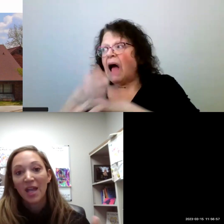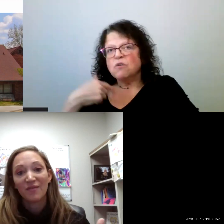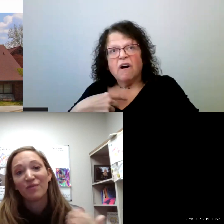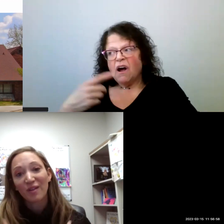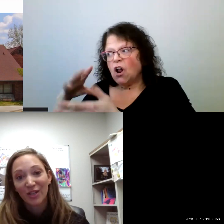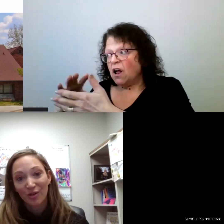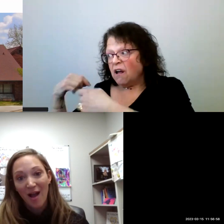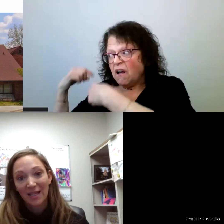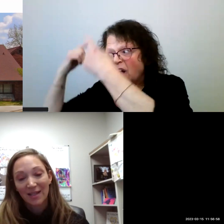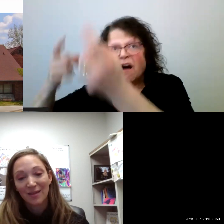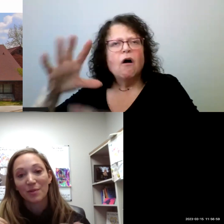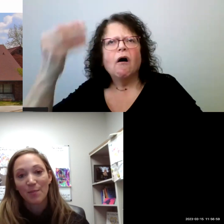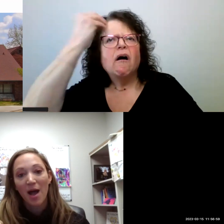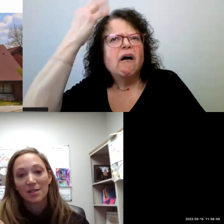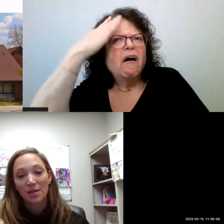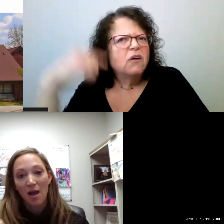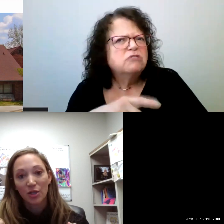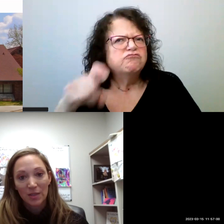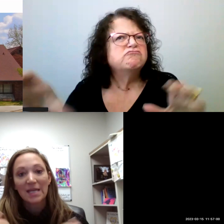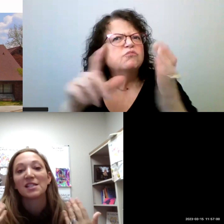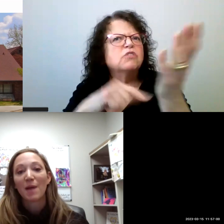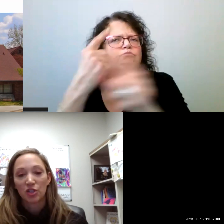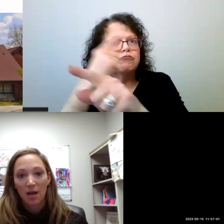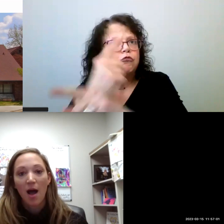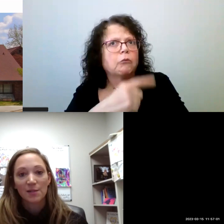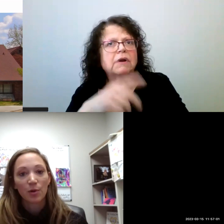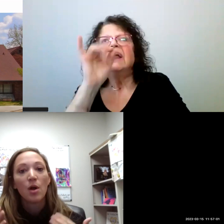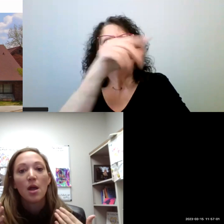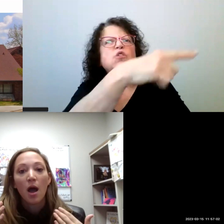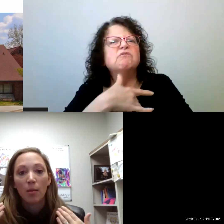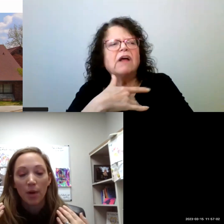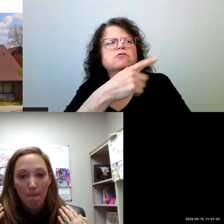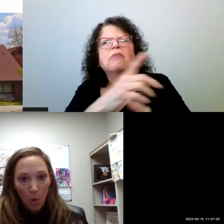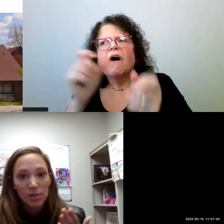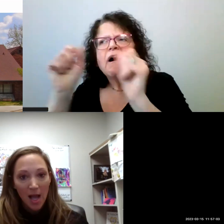And if you feel like you're not getting the response you need, especially at a hospital.